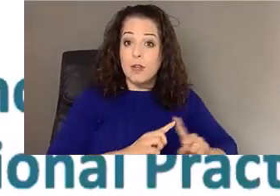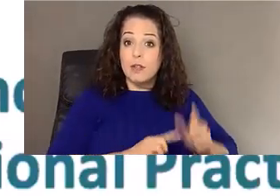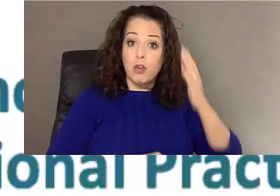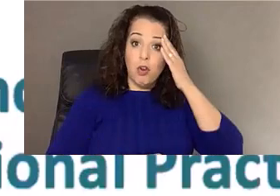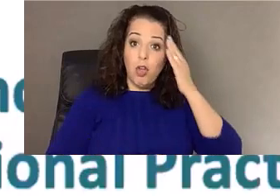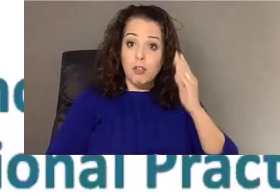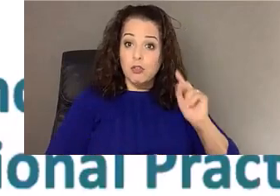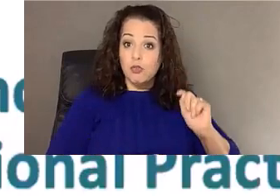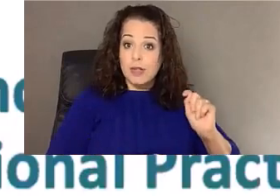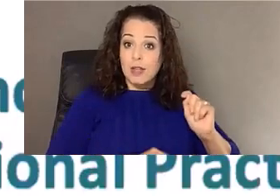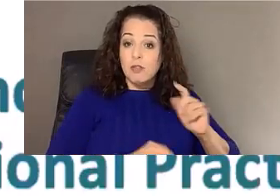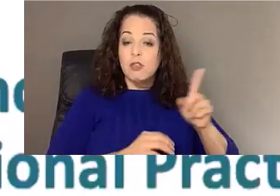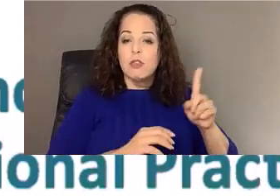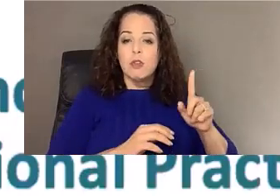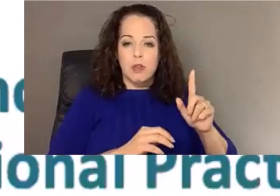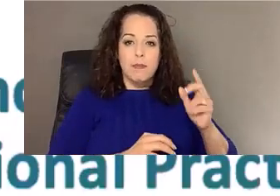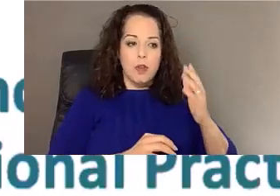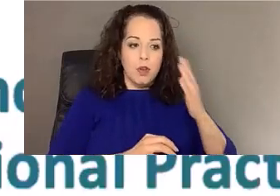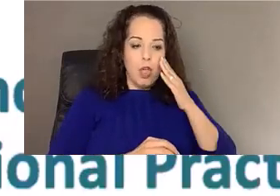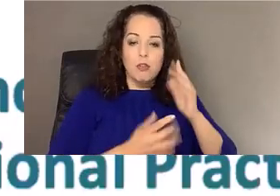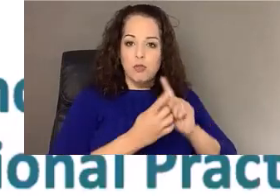I just will ask you one question.